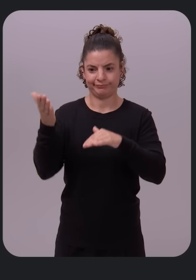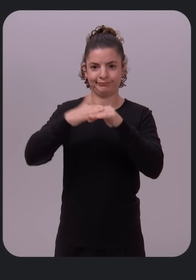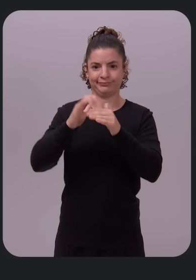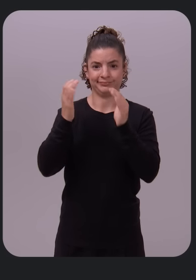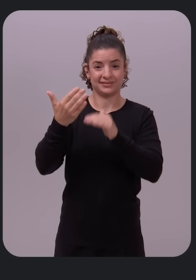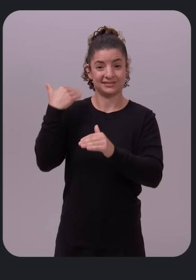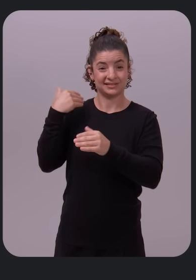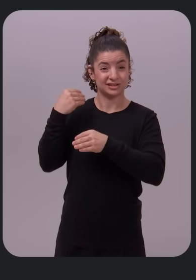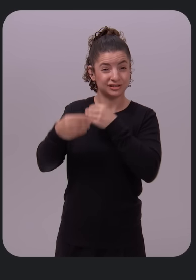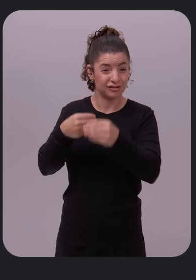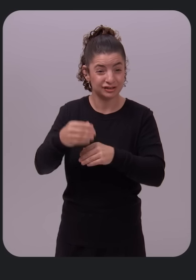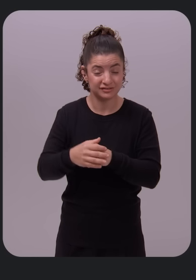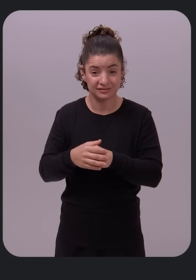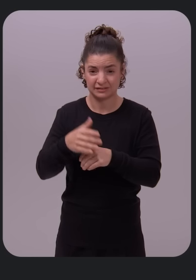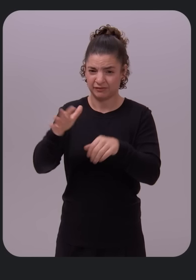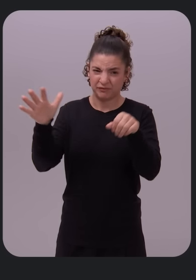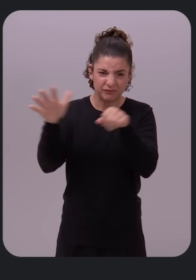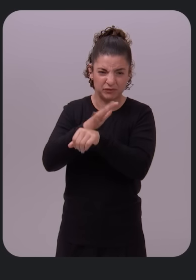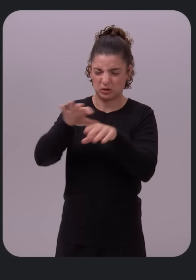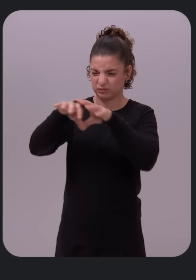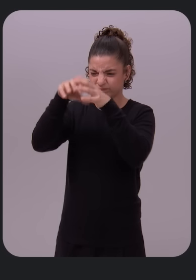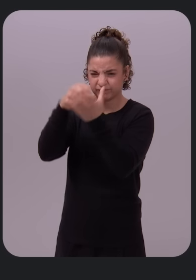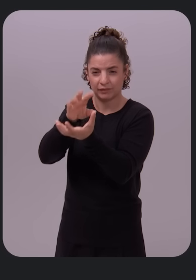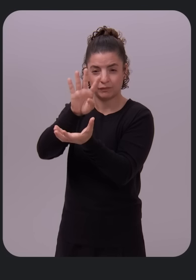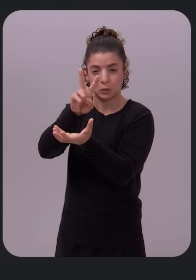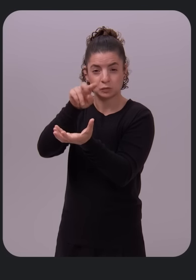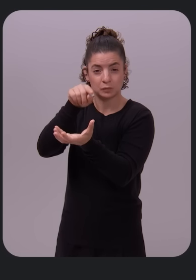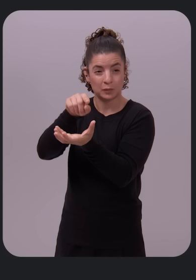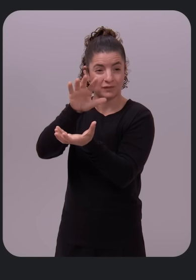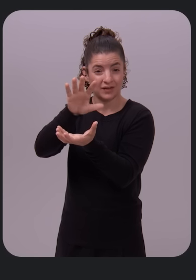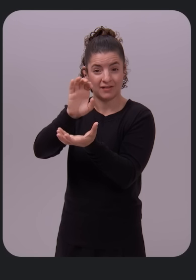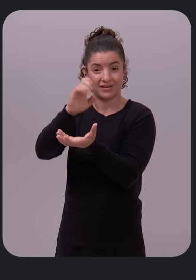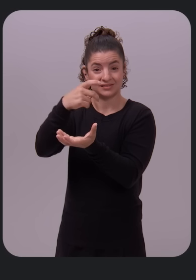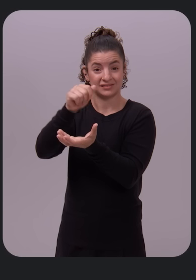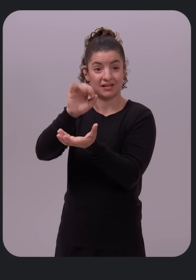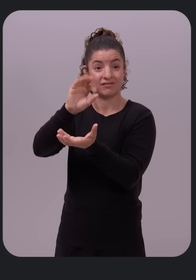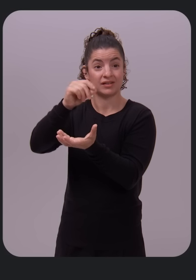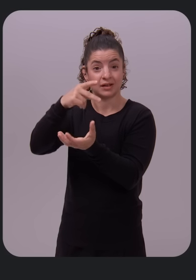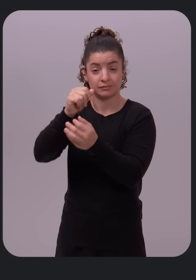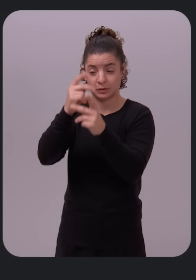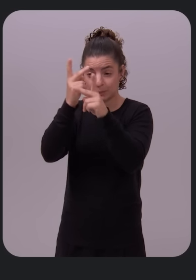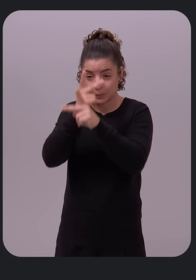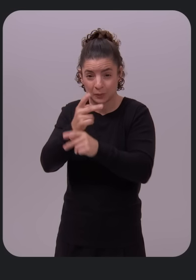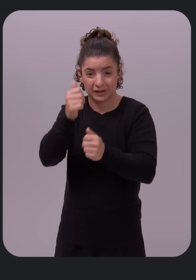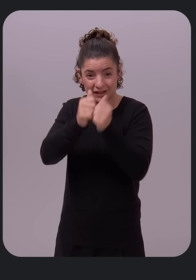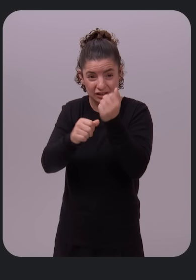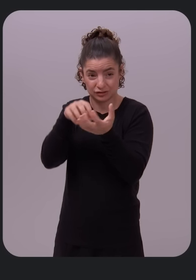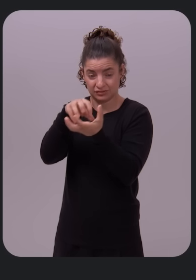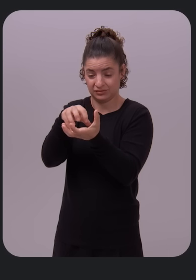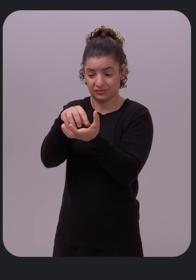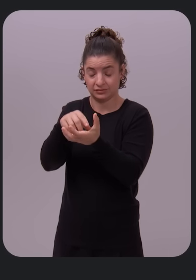and packs an incredible 42.5 exaflops of compute per part, just amazing.